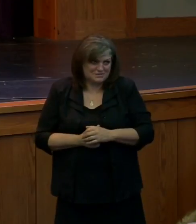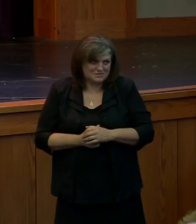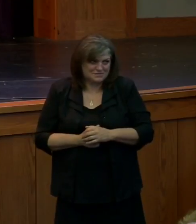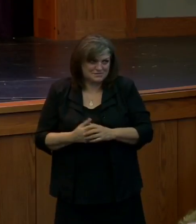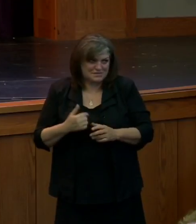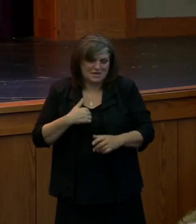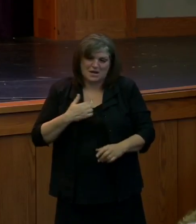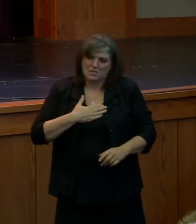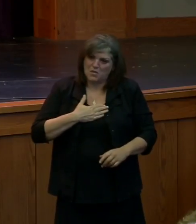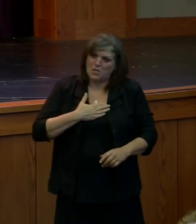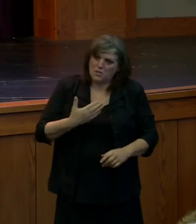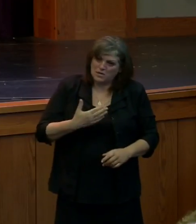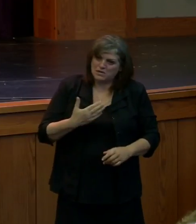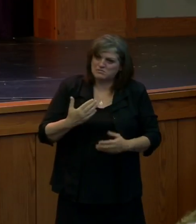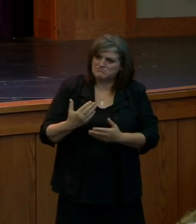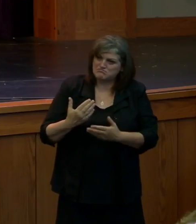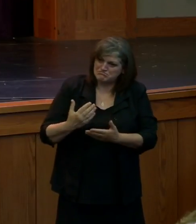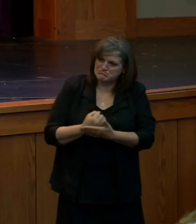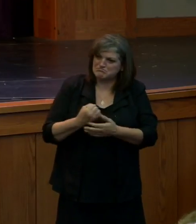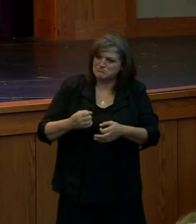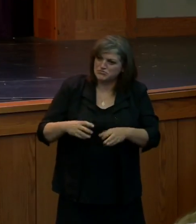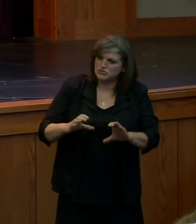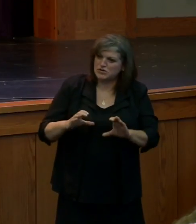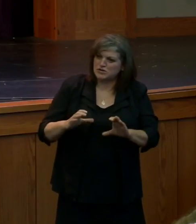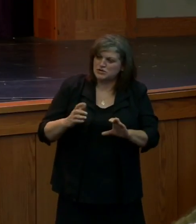WILLING TO TAKE THE CHANCE THAT WE WILL GET A BETTER